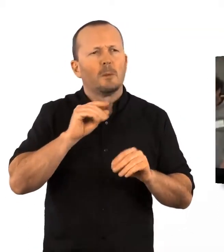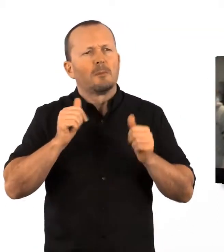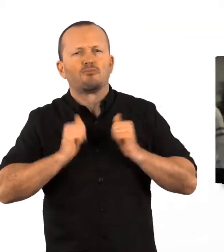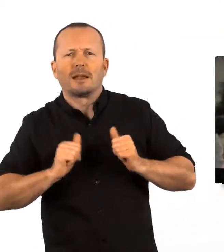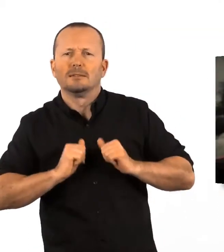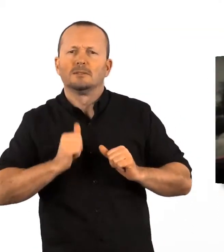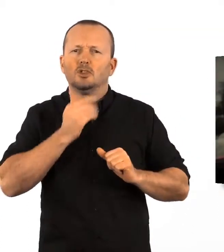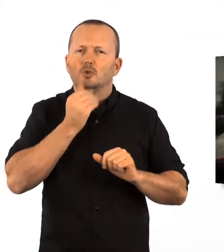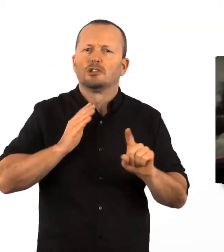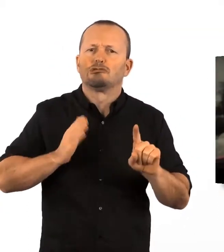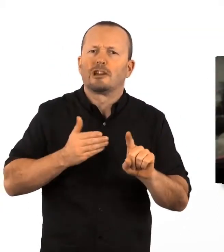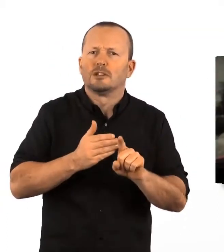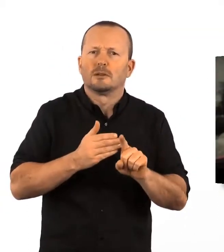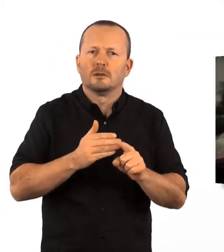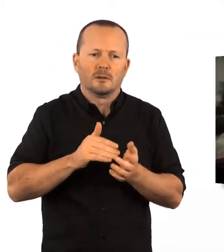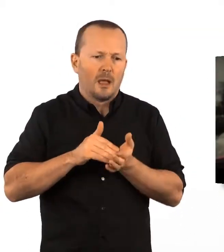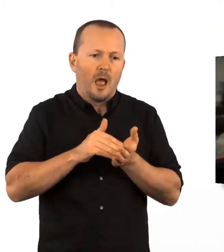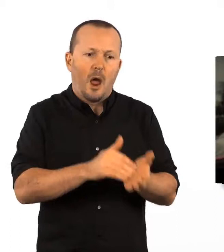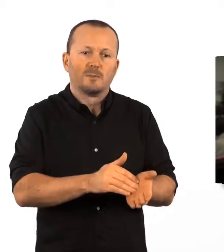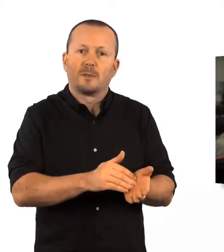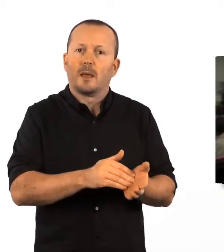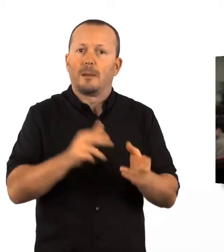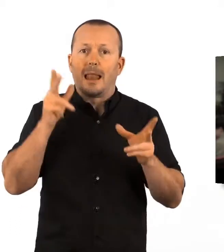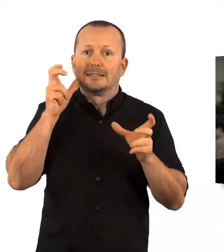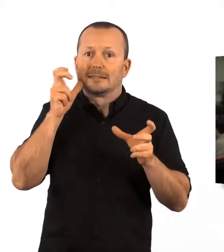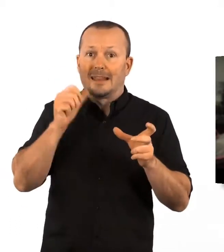a little bit, using some strategies, that helps them listen when